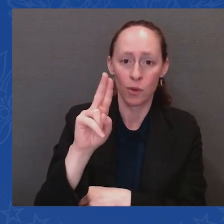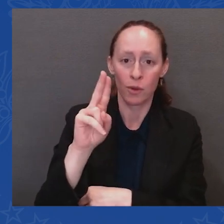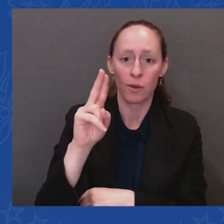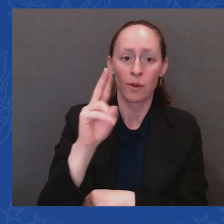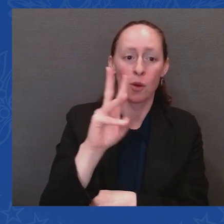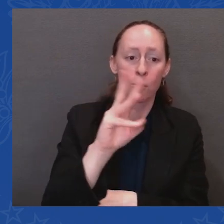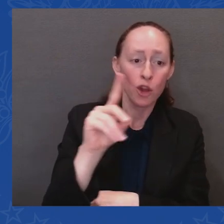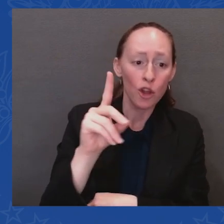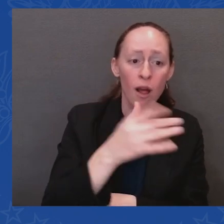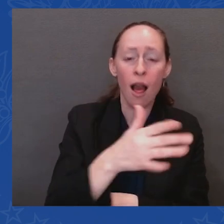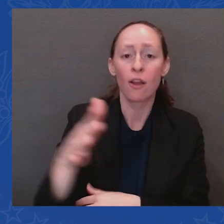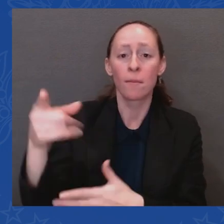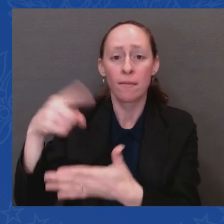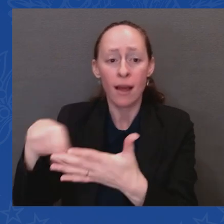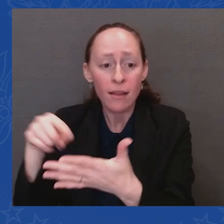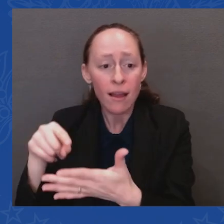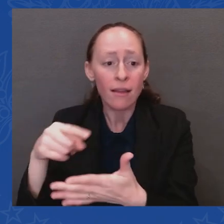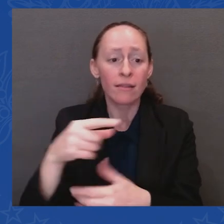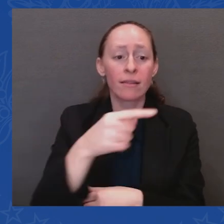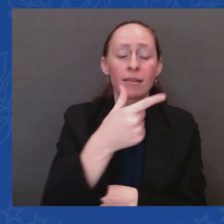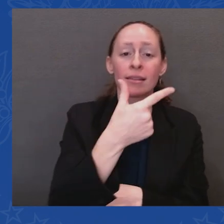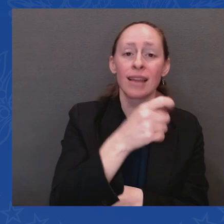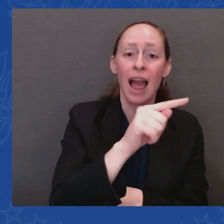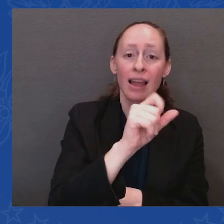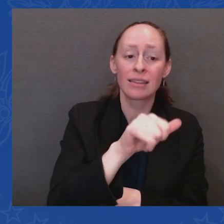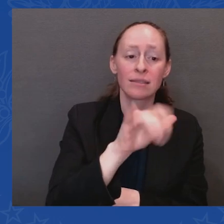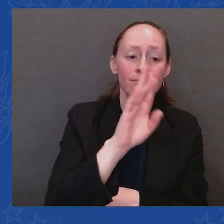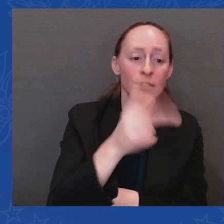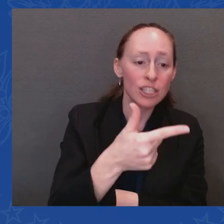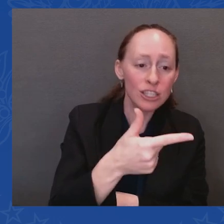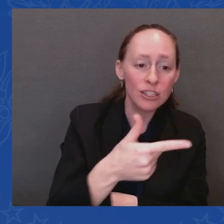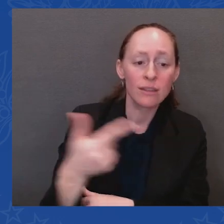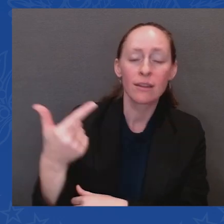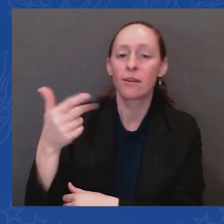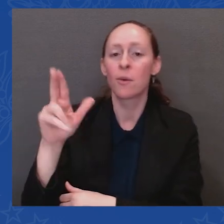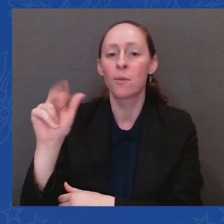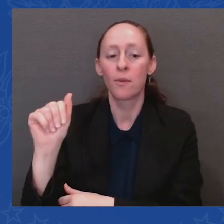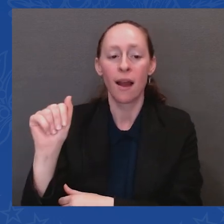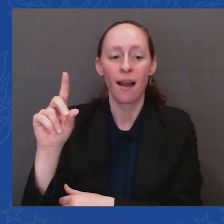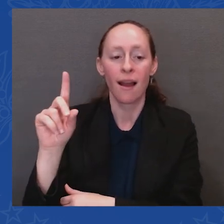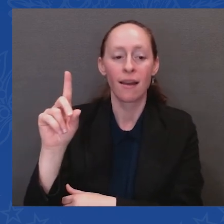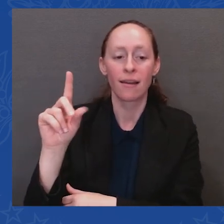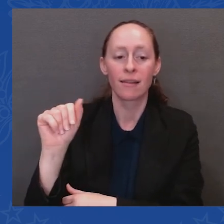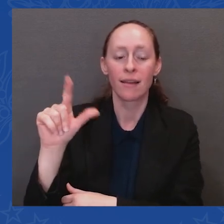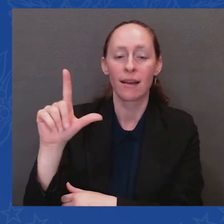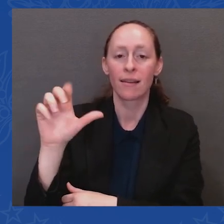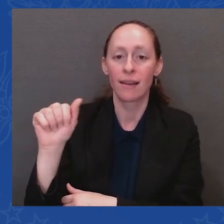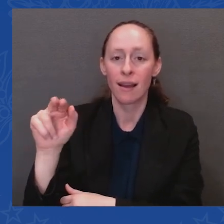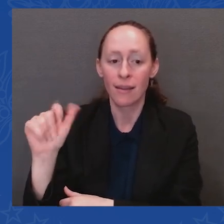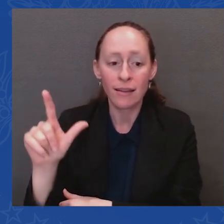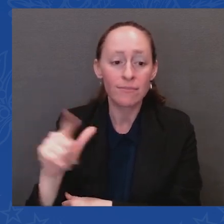from Korea to Kandahar and beyond. Each one linked in a chain of honor